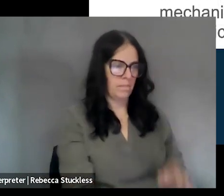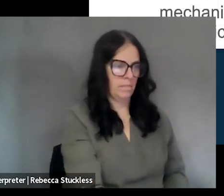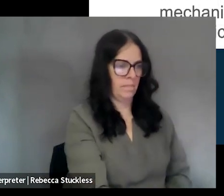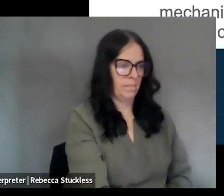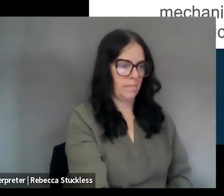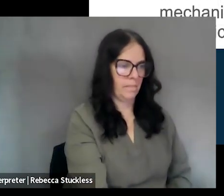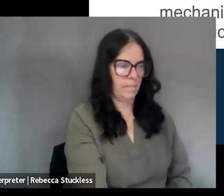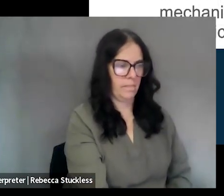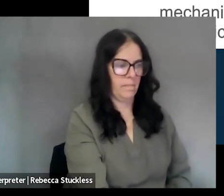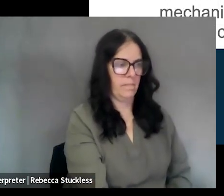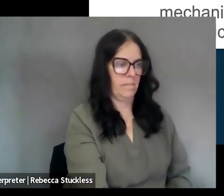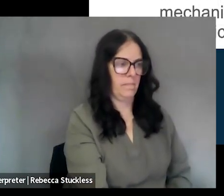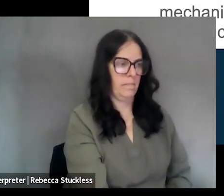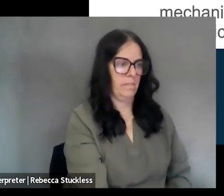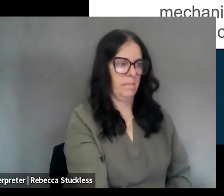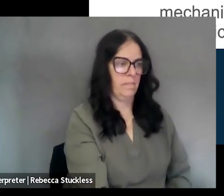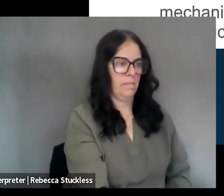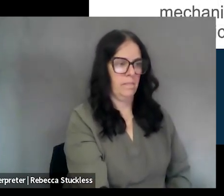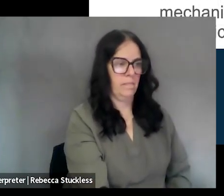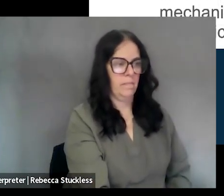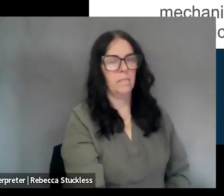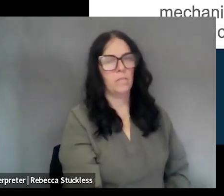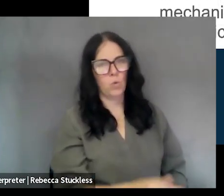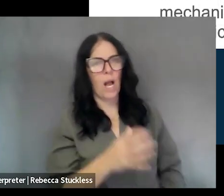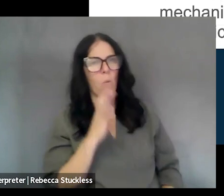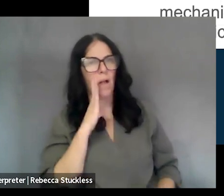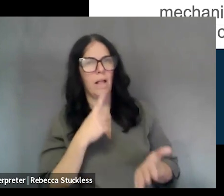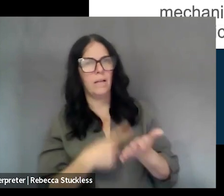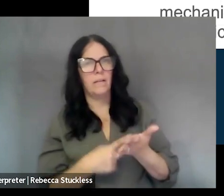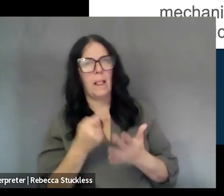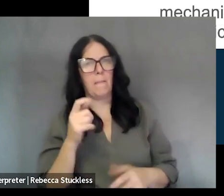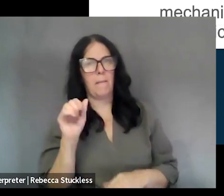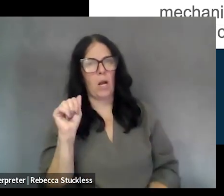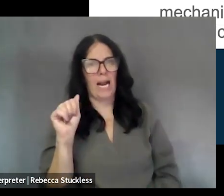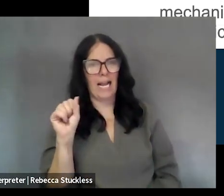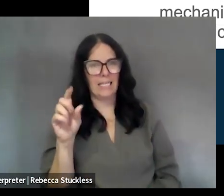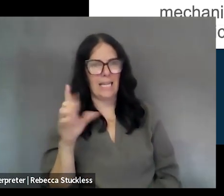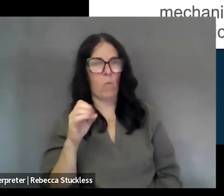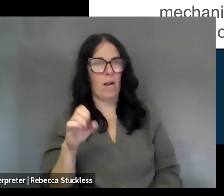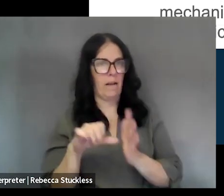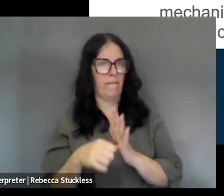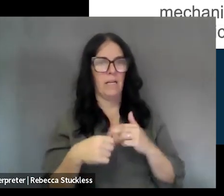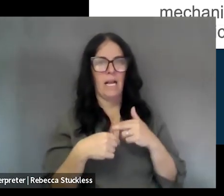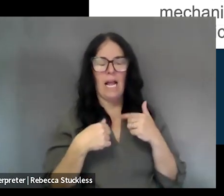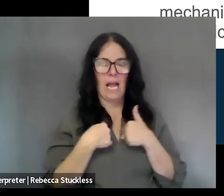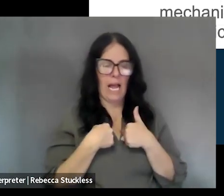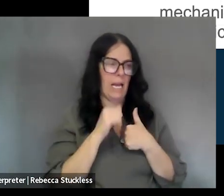So, I'm going to talk a little bit about ASD, and just to emphasize that I am not a clinician, and